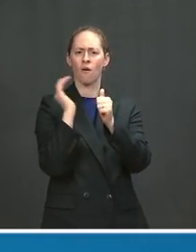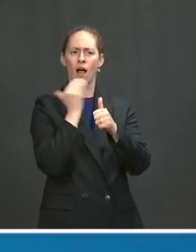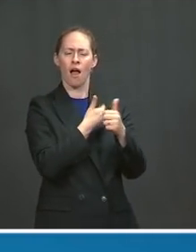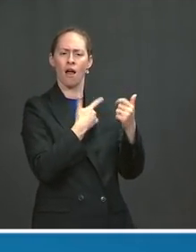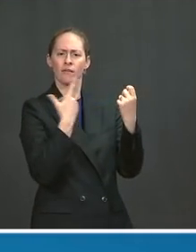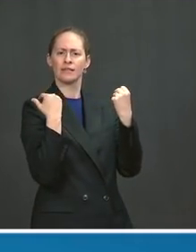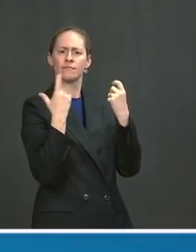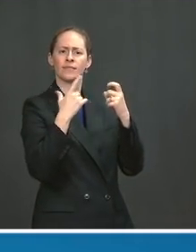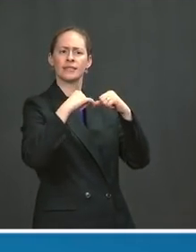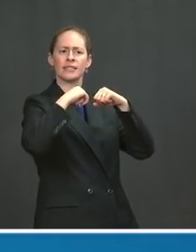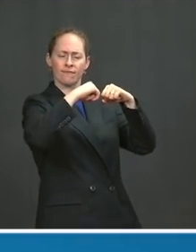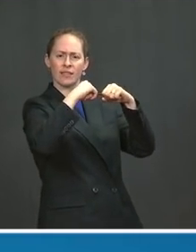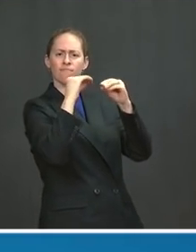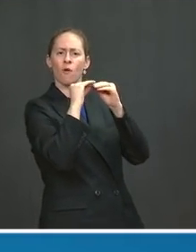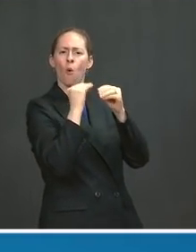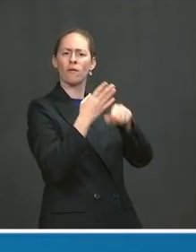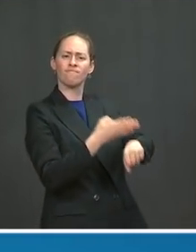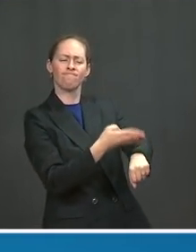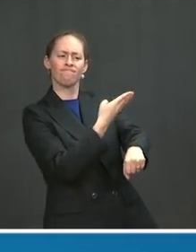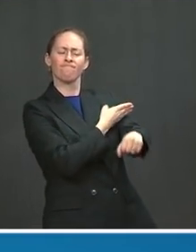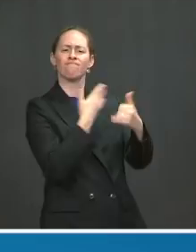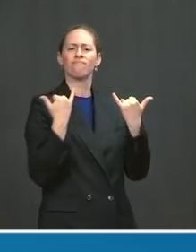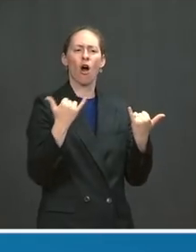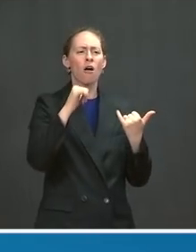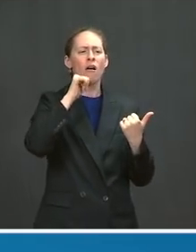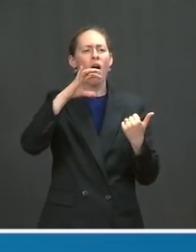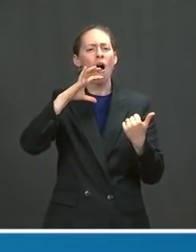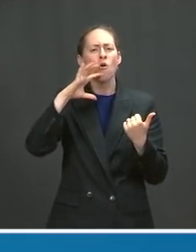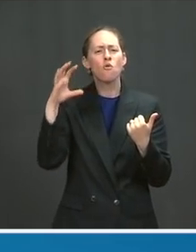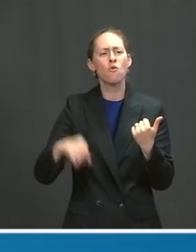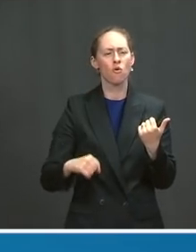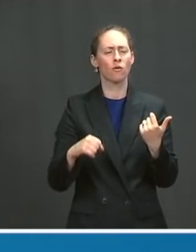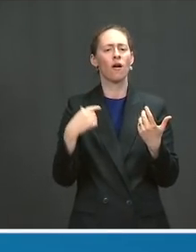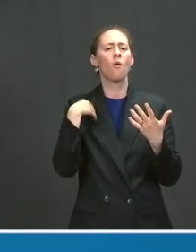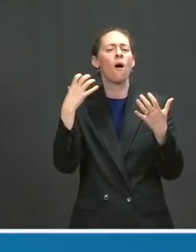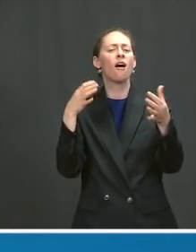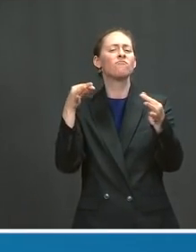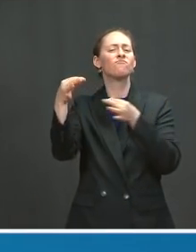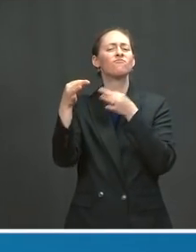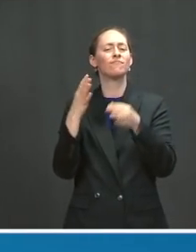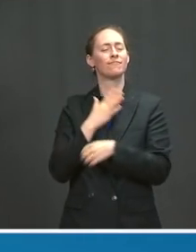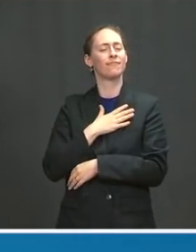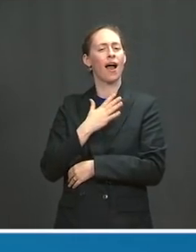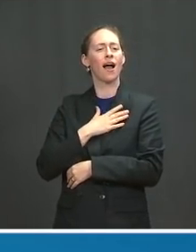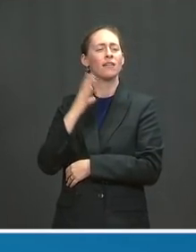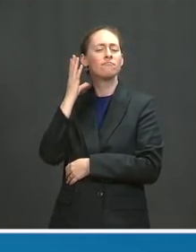So let me share with you, for example, a personal experience. A few years ago when I was in the United States Senate,